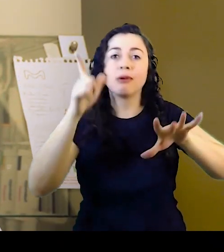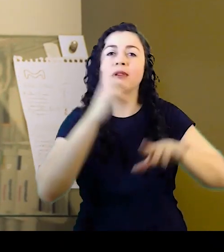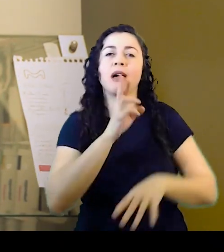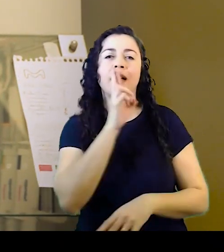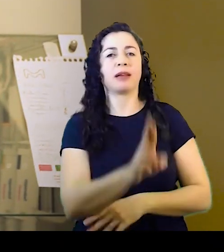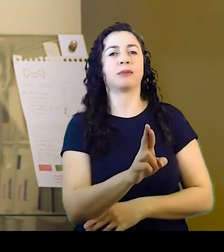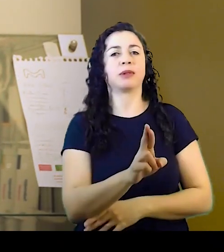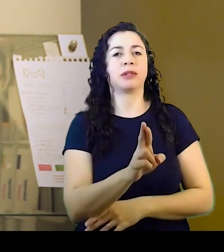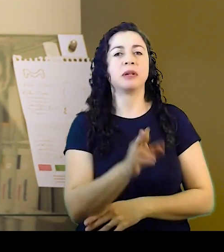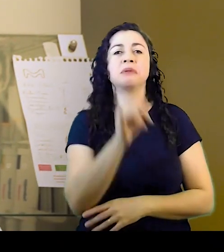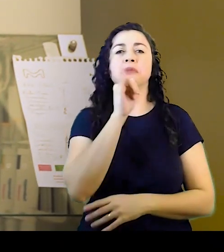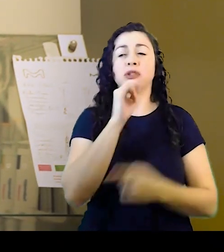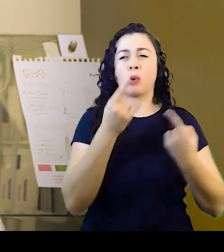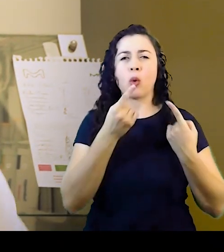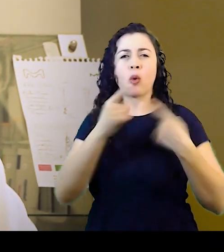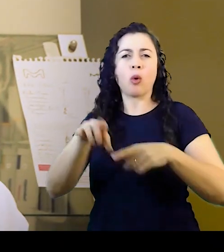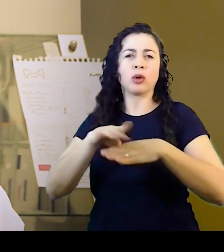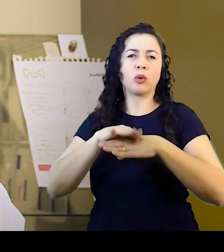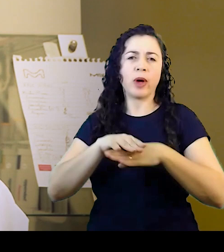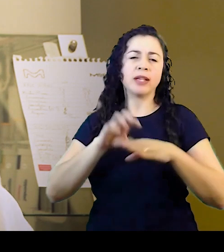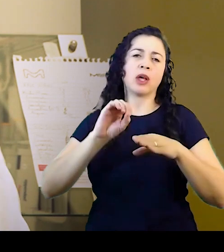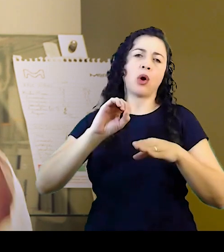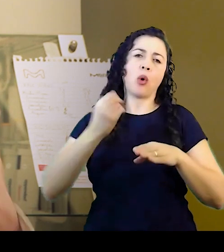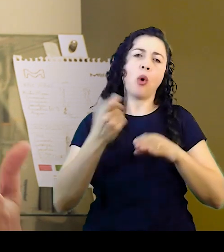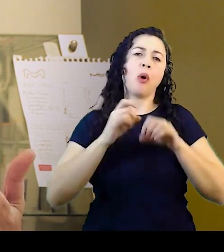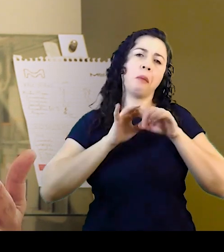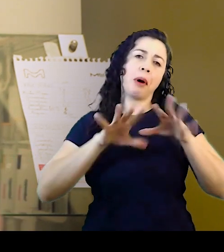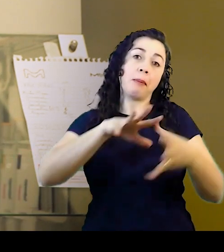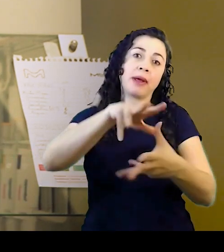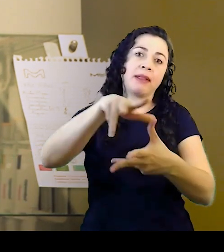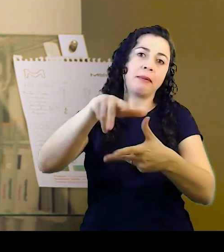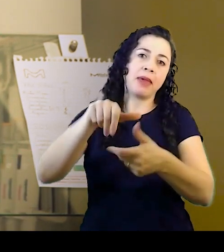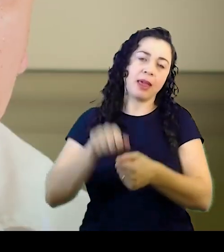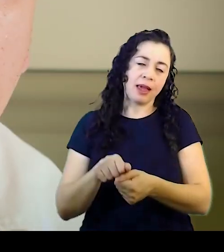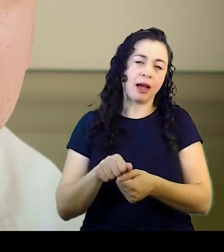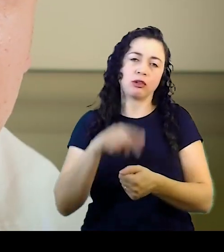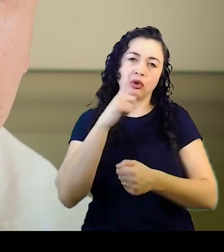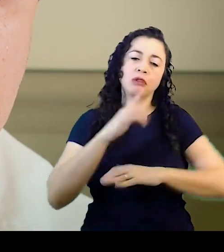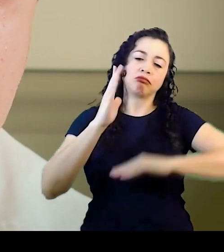in fighting a disease, a pandemic, will be structured by it.